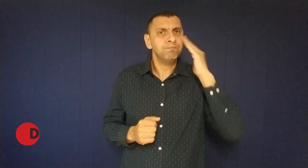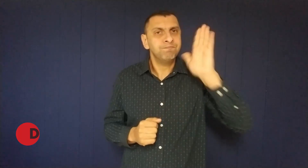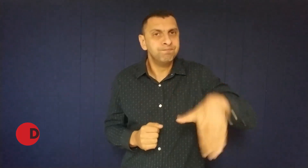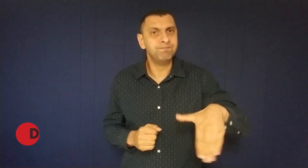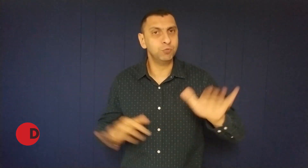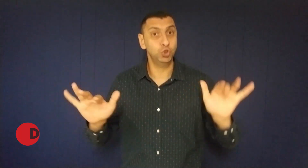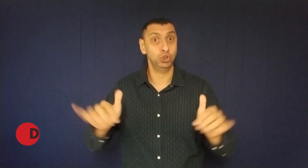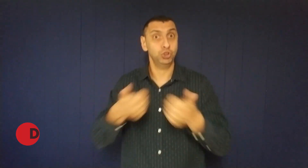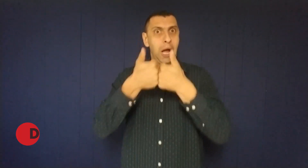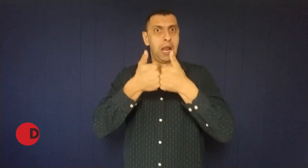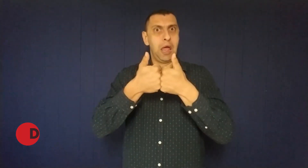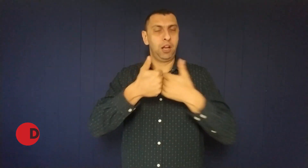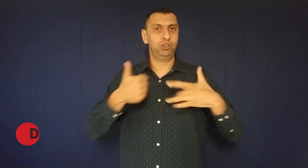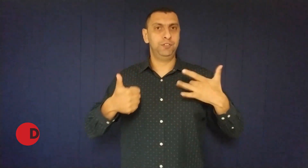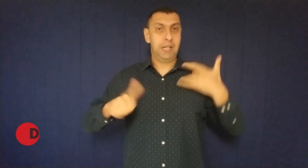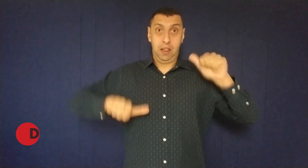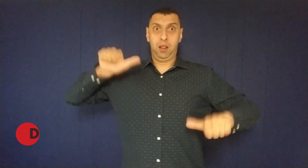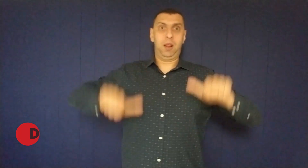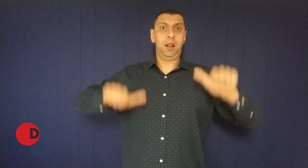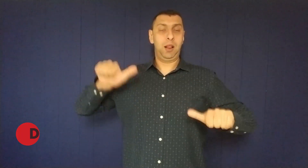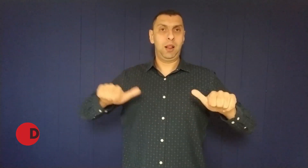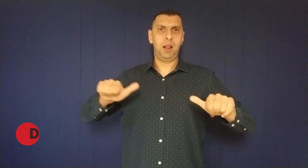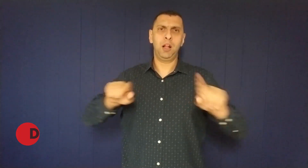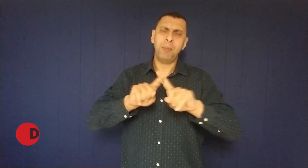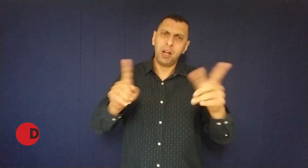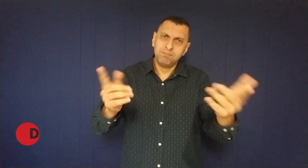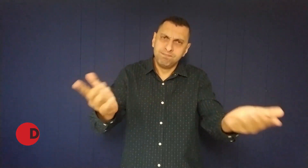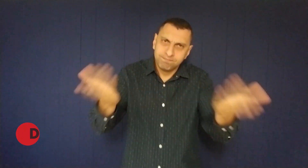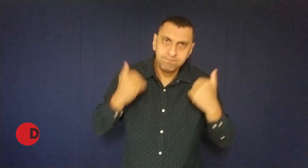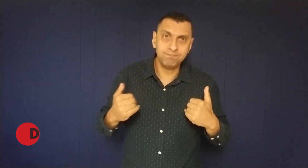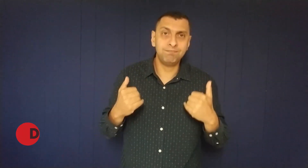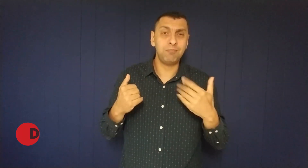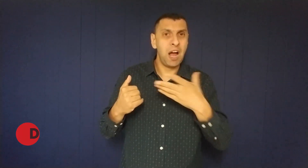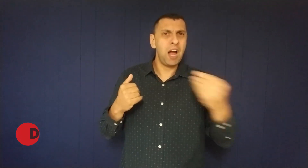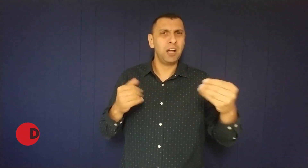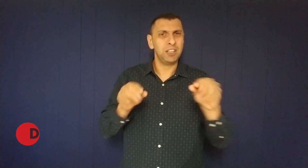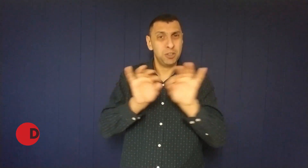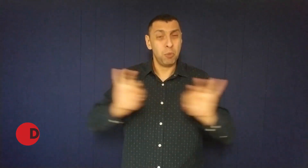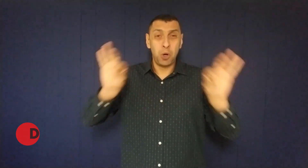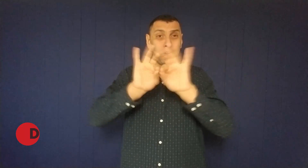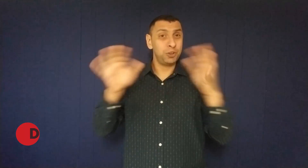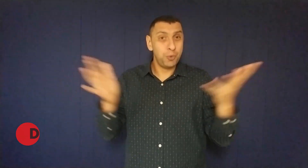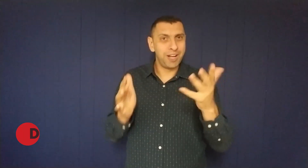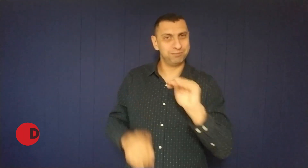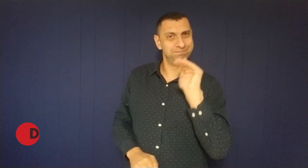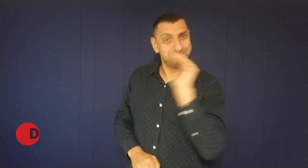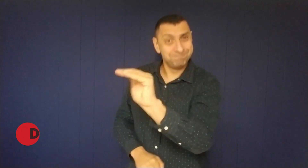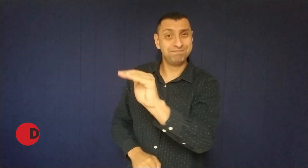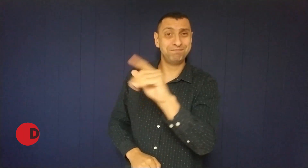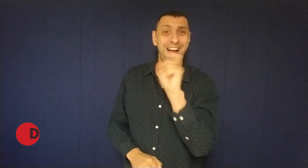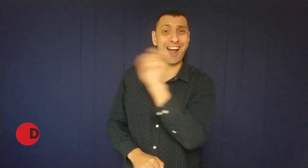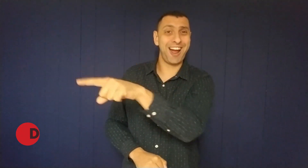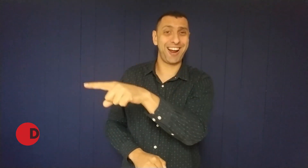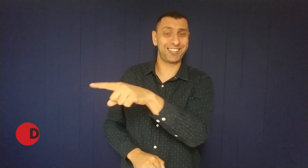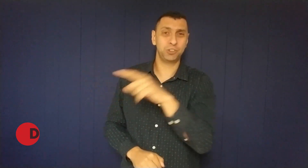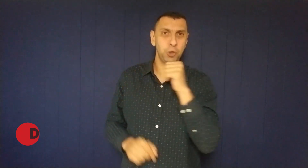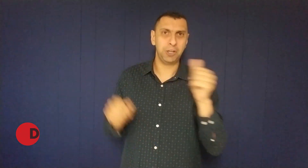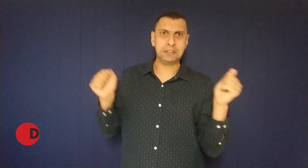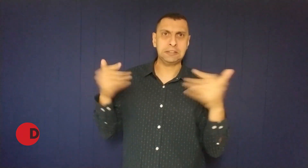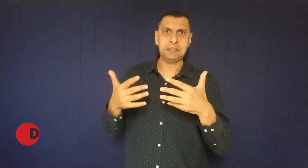It's indeed challenging but come and ask.